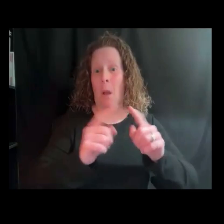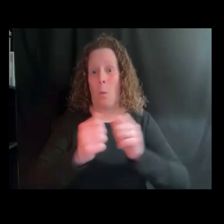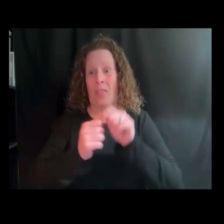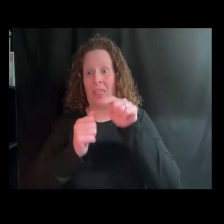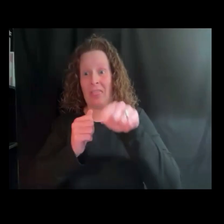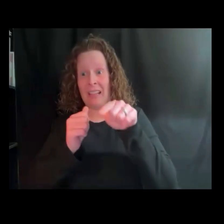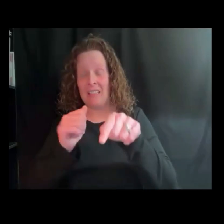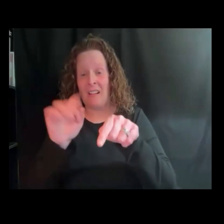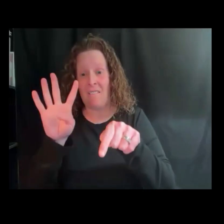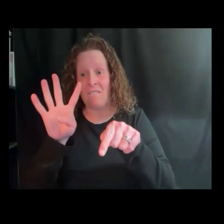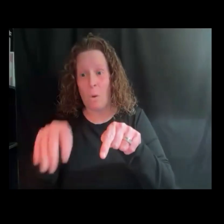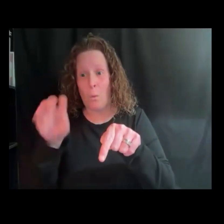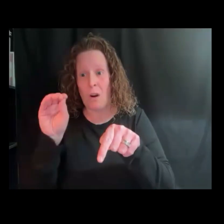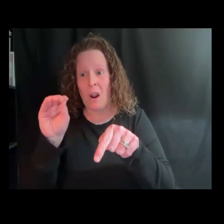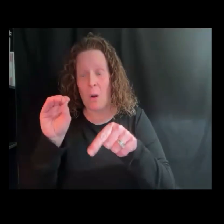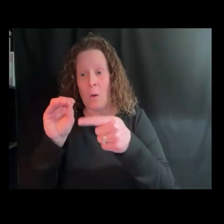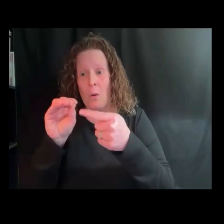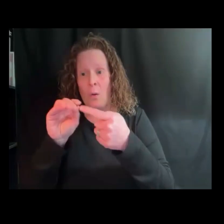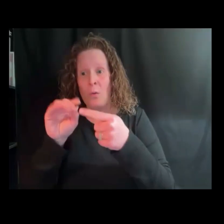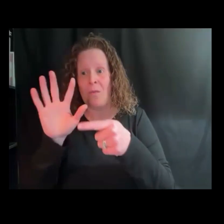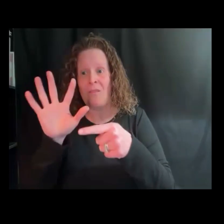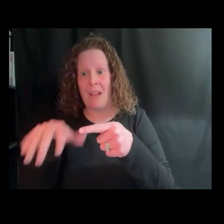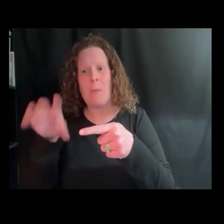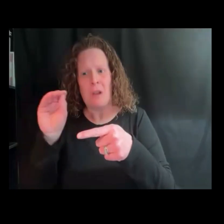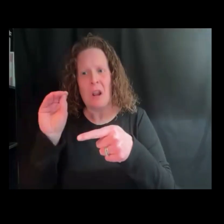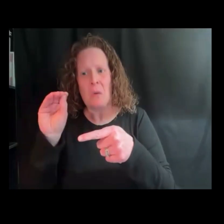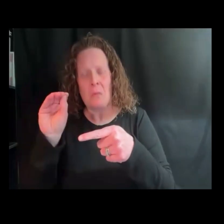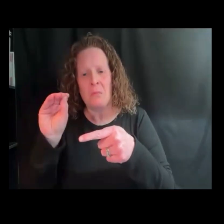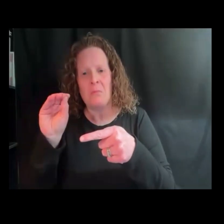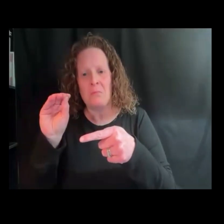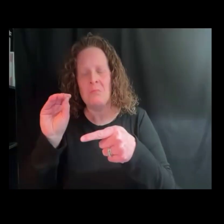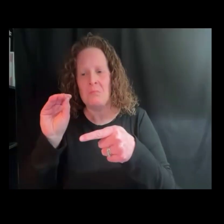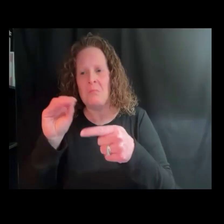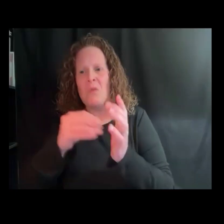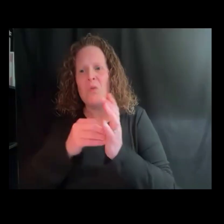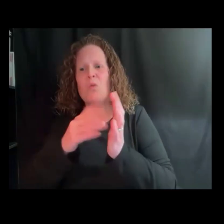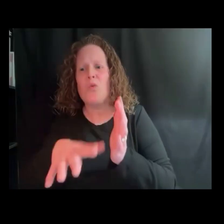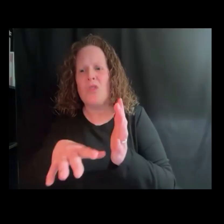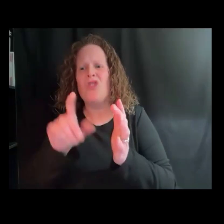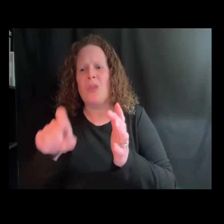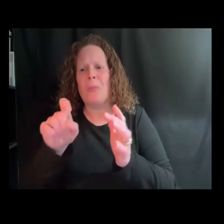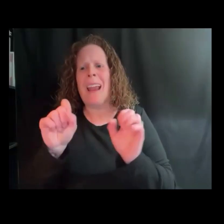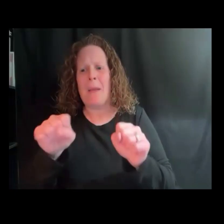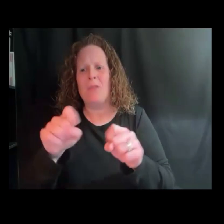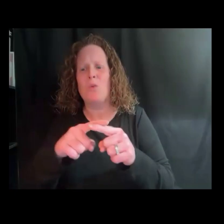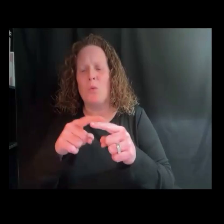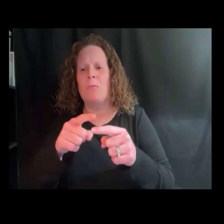will allow them to try to get through this experience without missing as much as